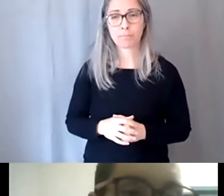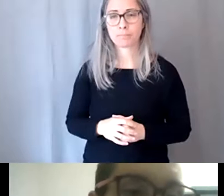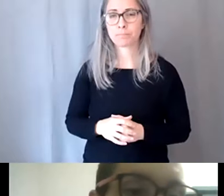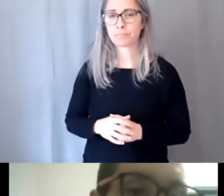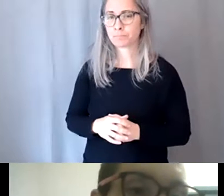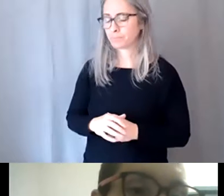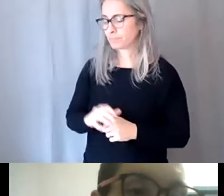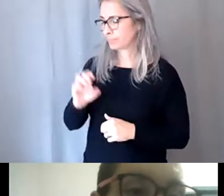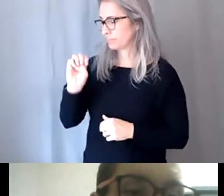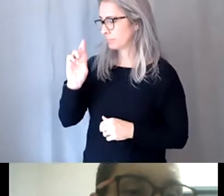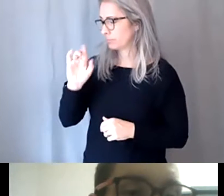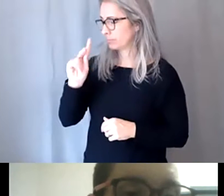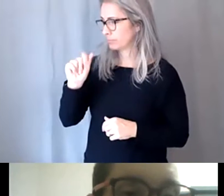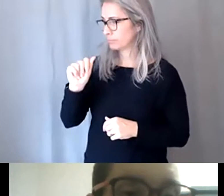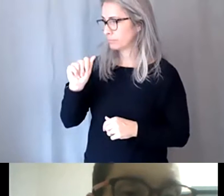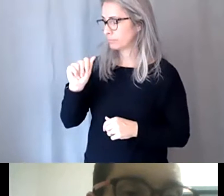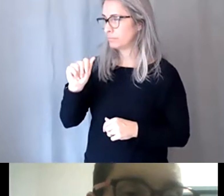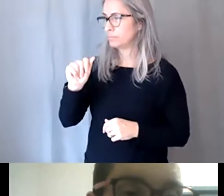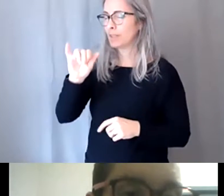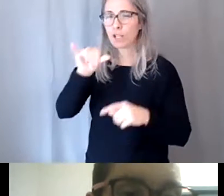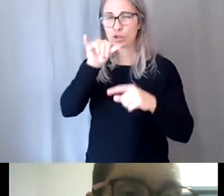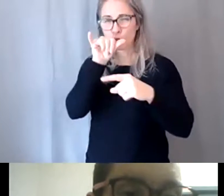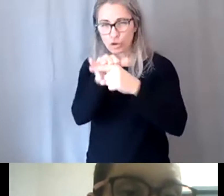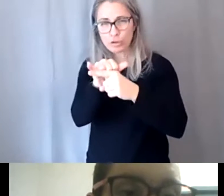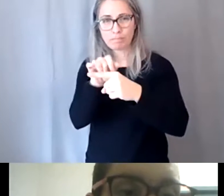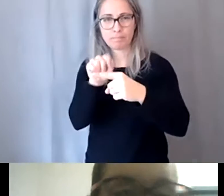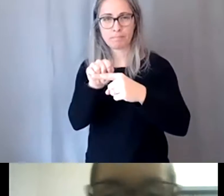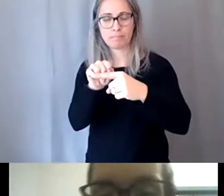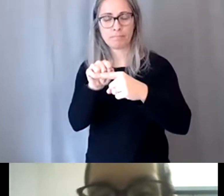necessarily but the concepts are definitely there